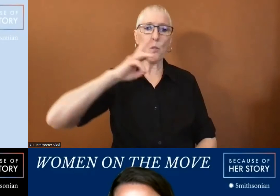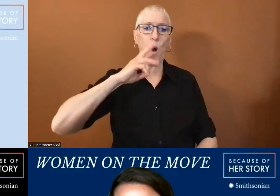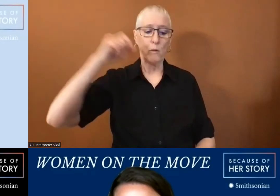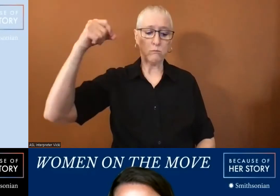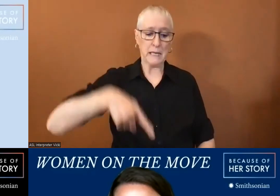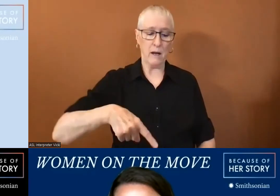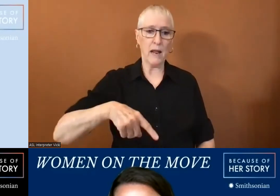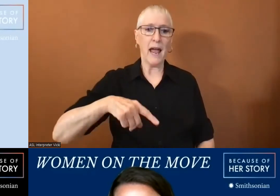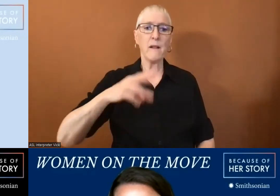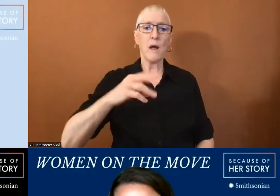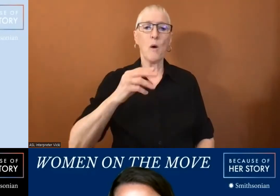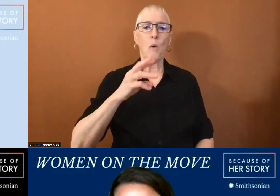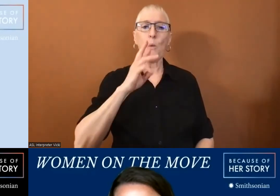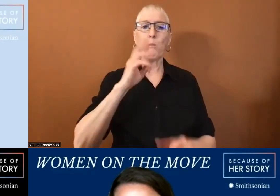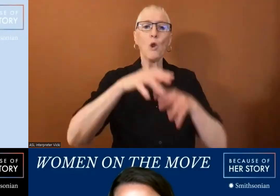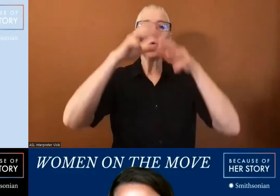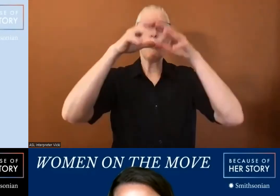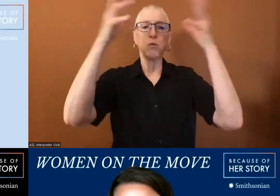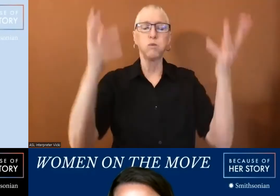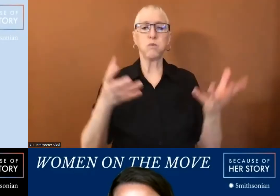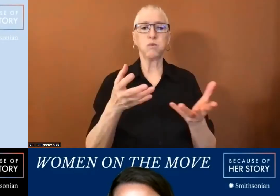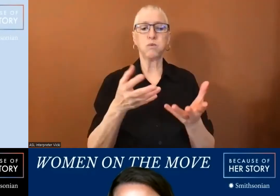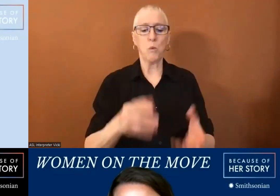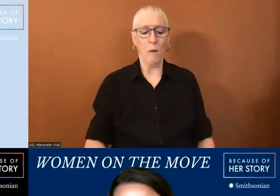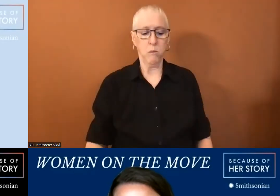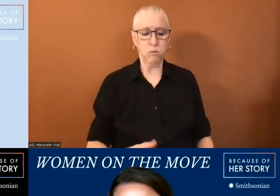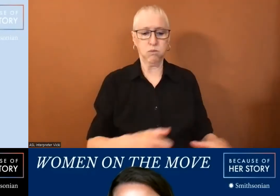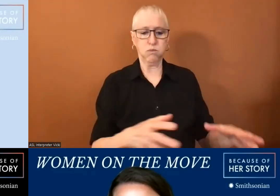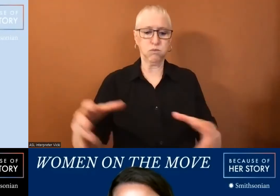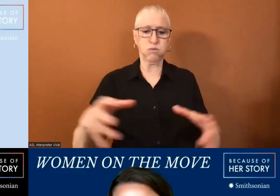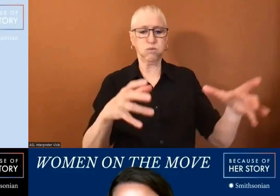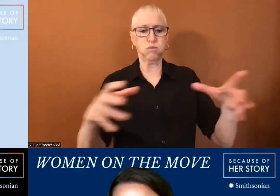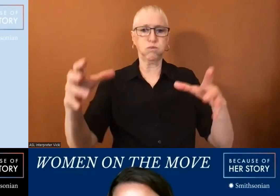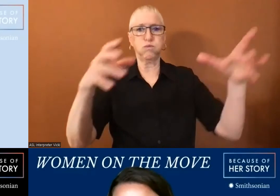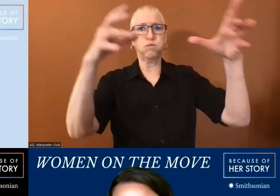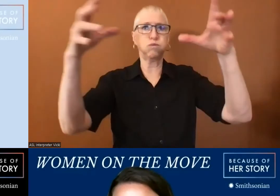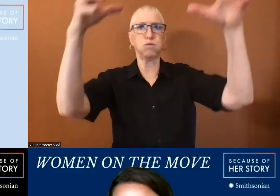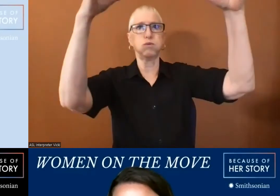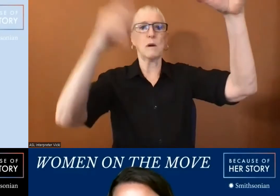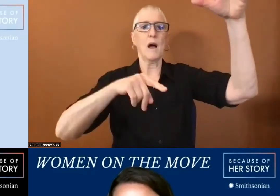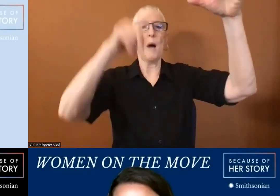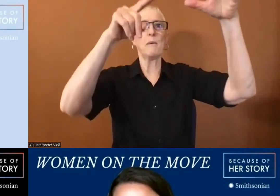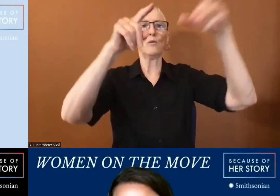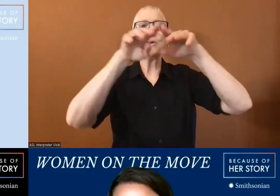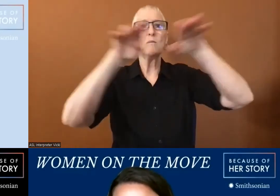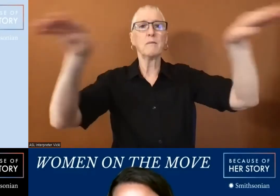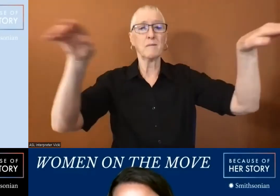basically fills with air and brings that trap to the surface. Another thing that people could do